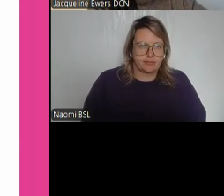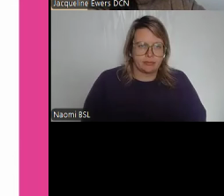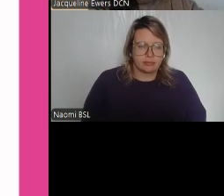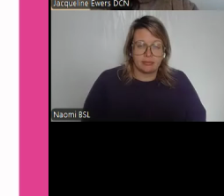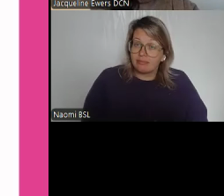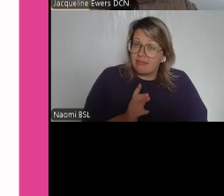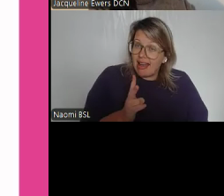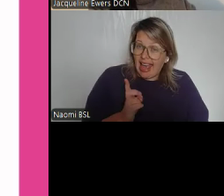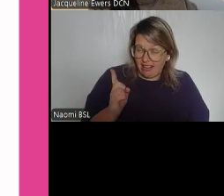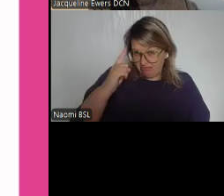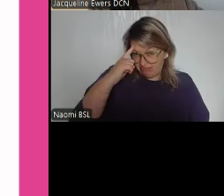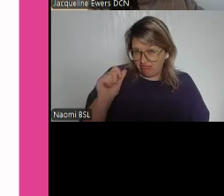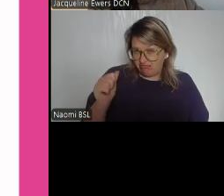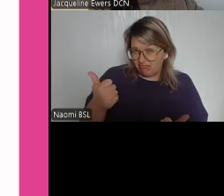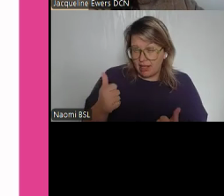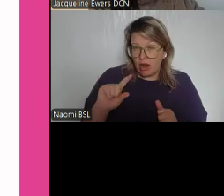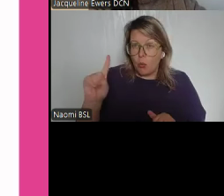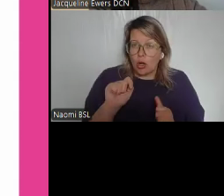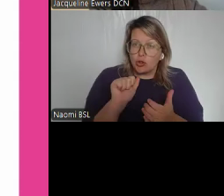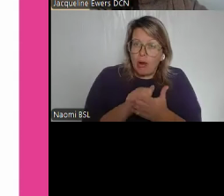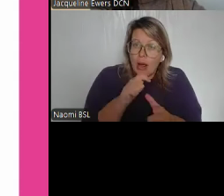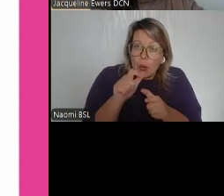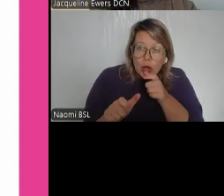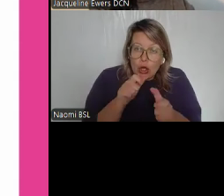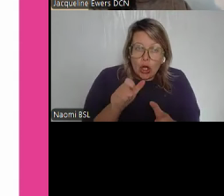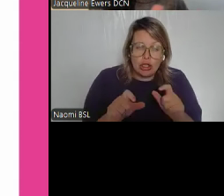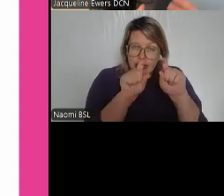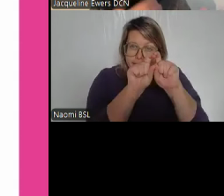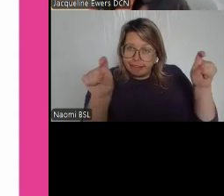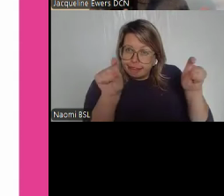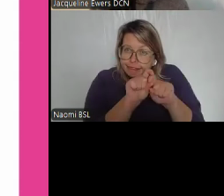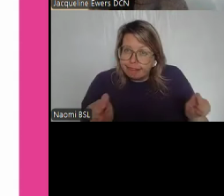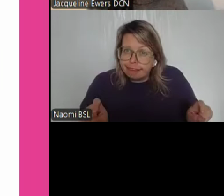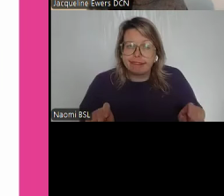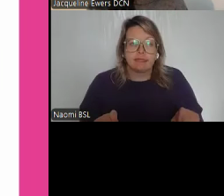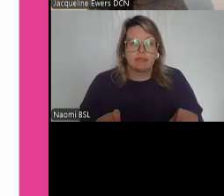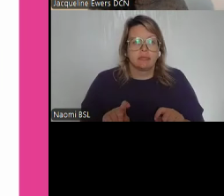They've thought about people's experience of emails,